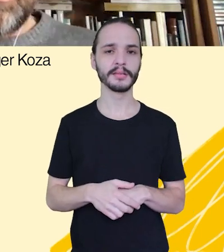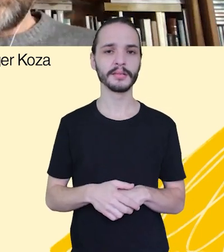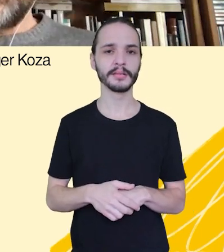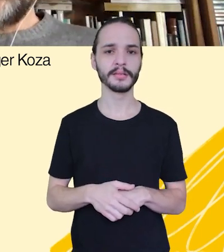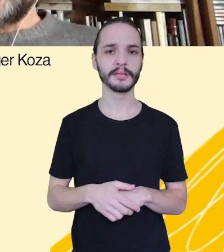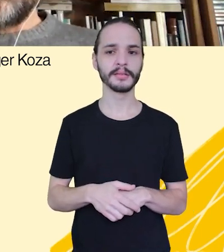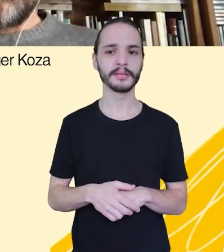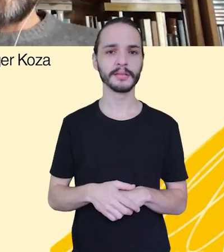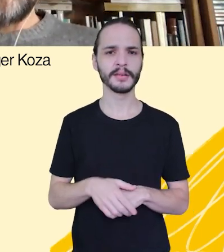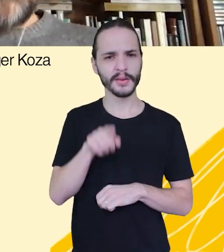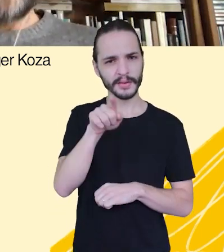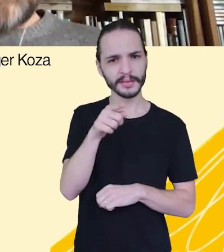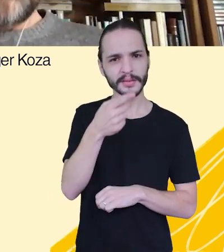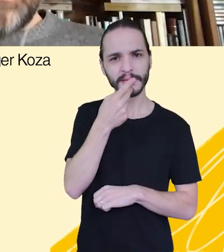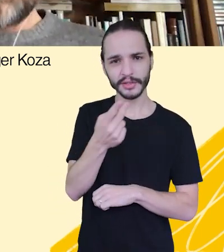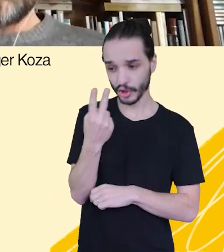You mean between the two young? - Yes, yes.